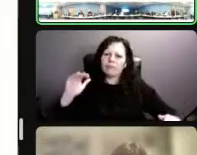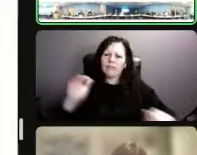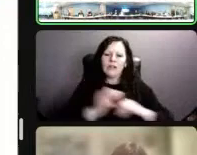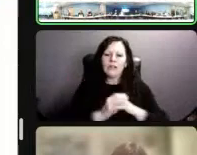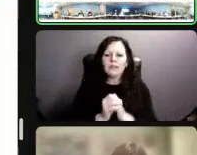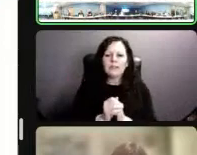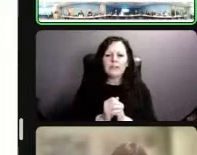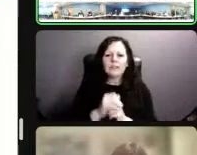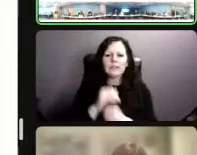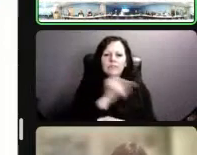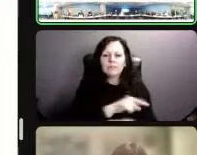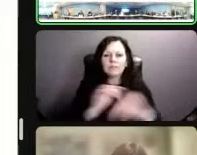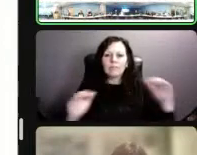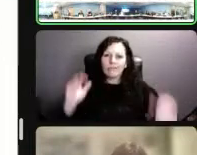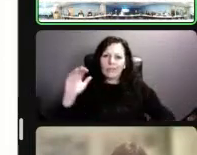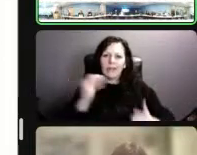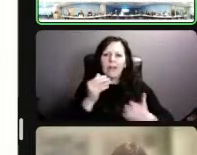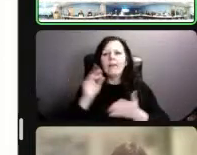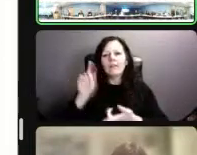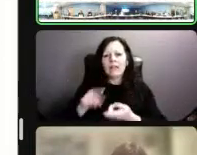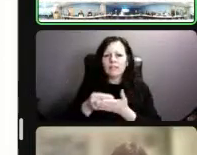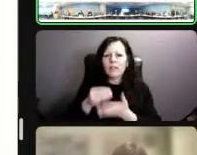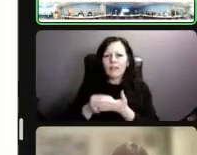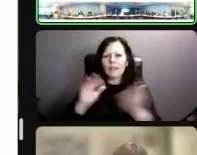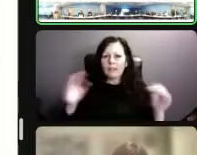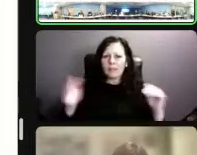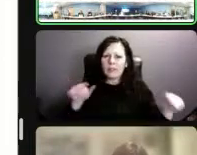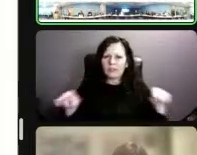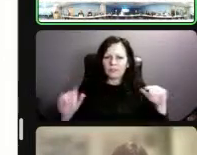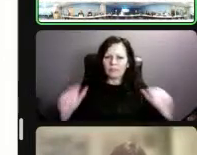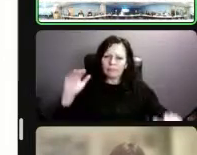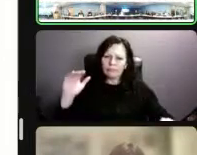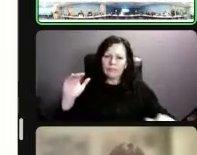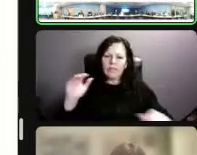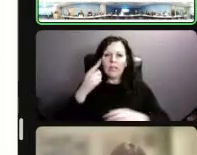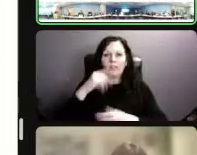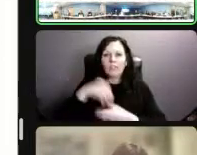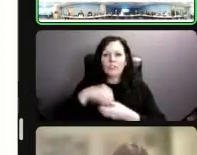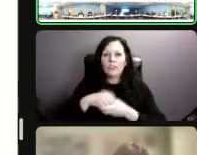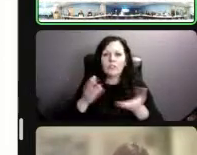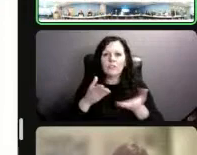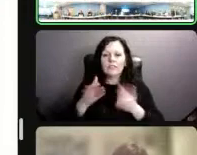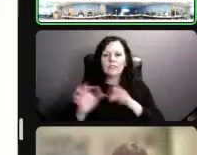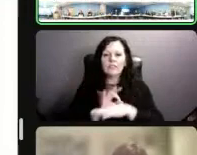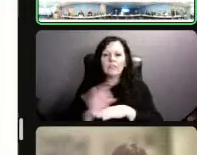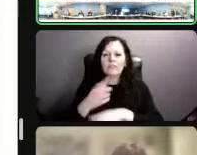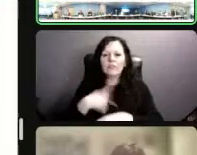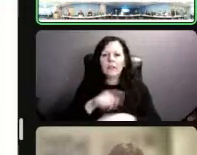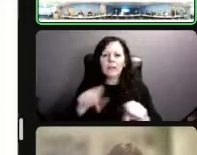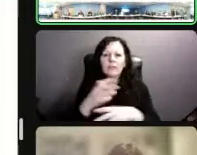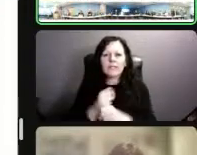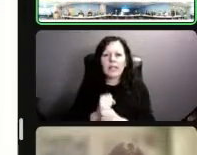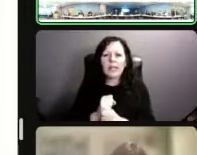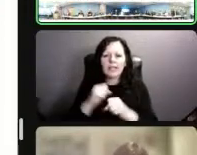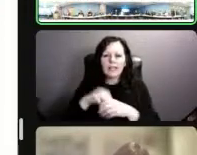NPR CITIES SECOND ALMOST